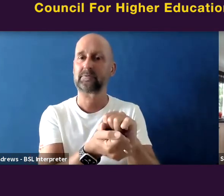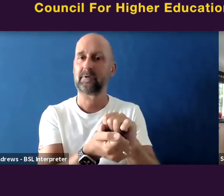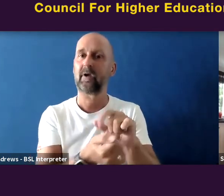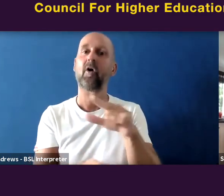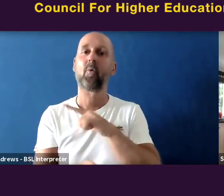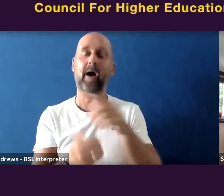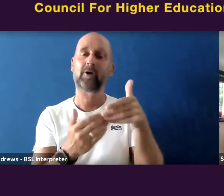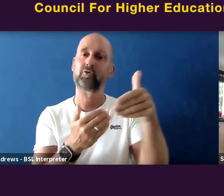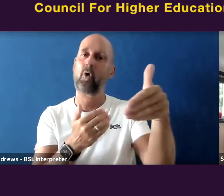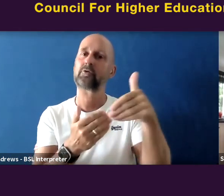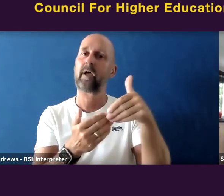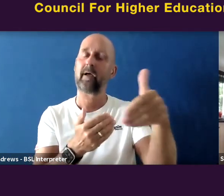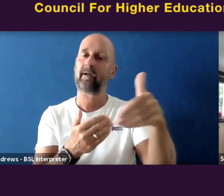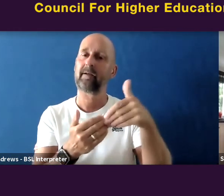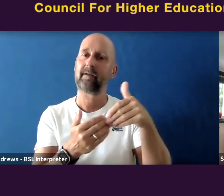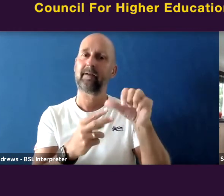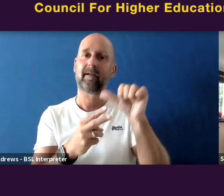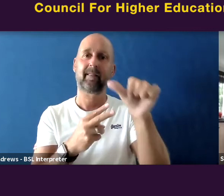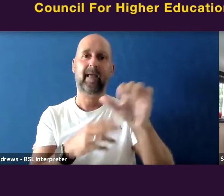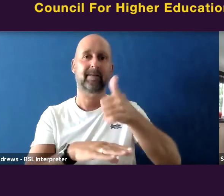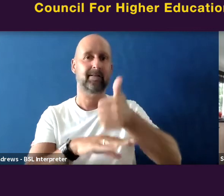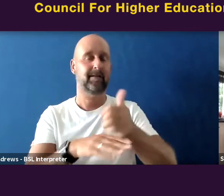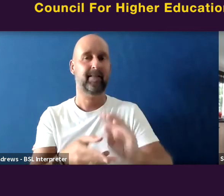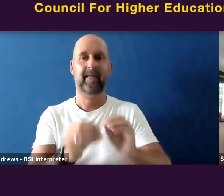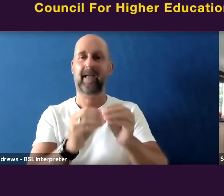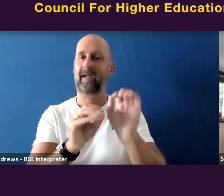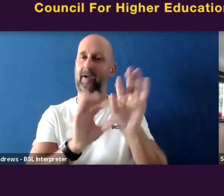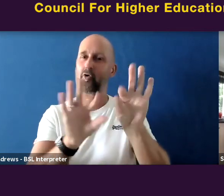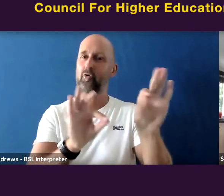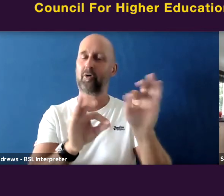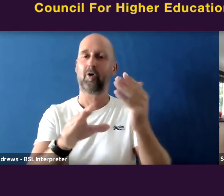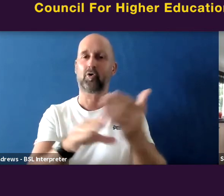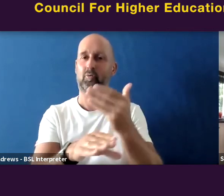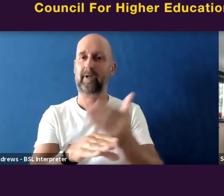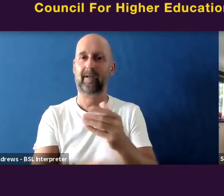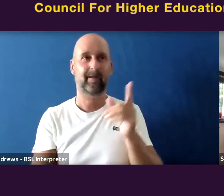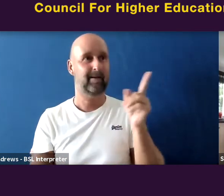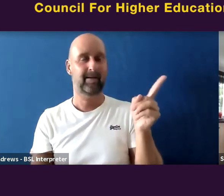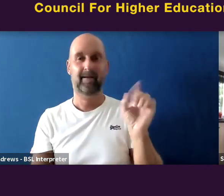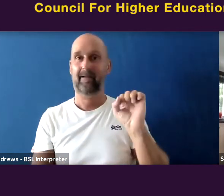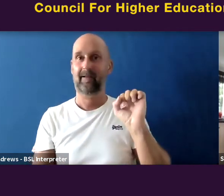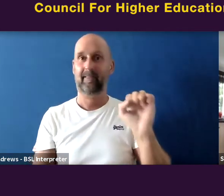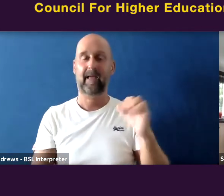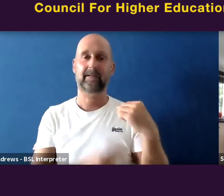term until they are established in their chosen career, this is seen as a burden to the taxpayer.